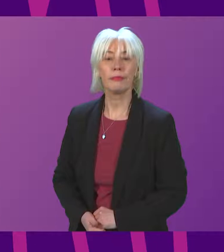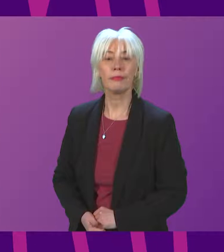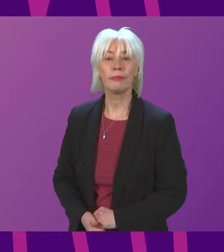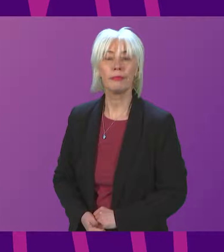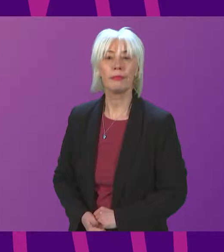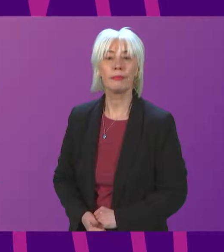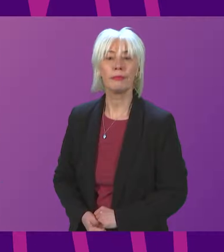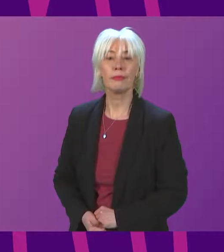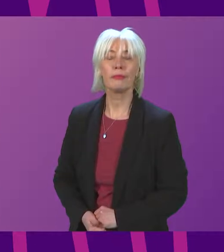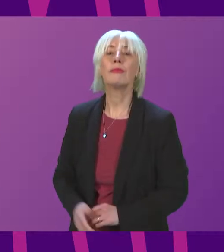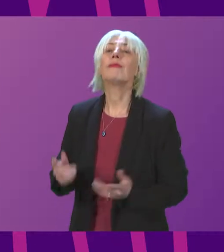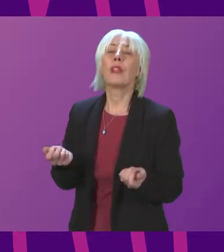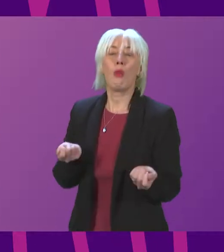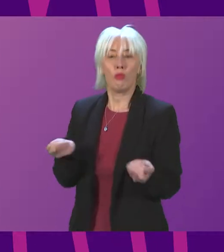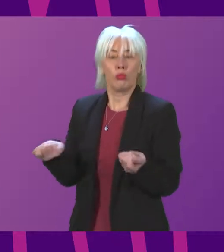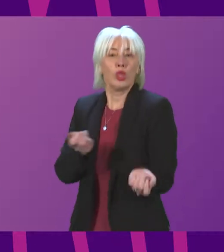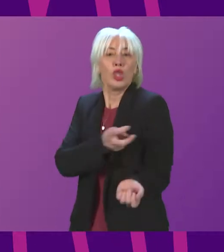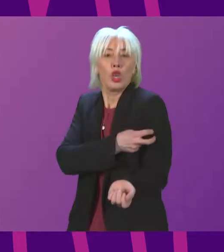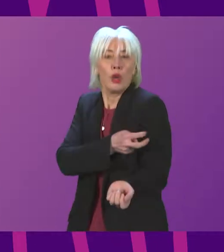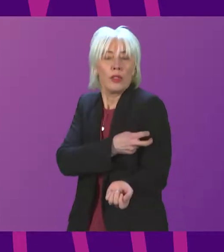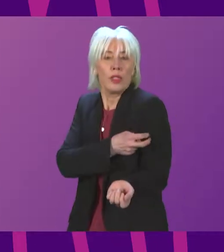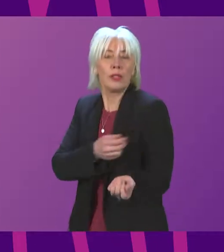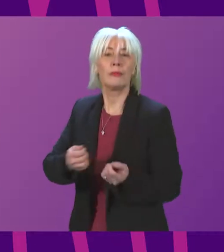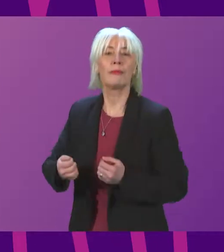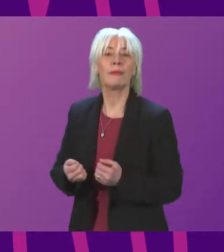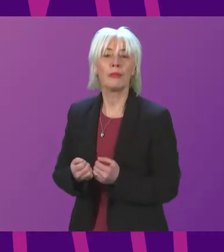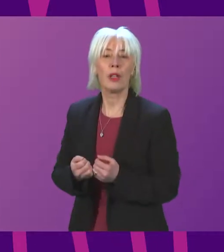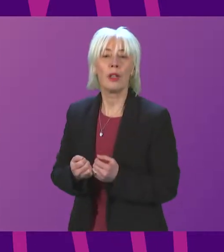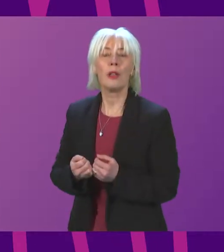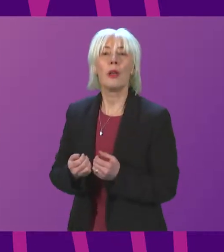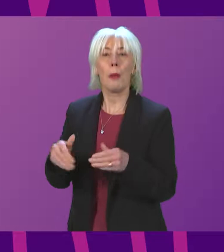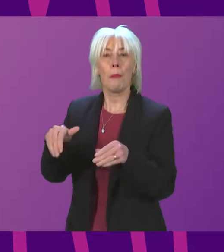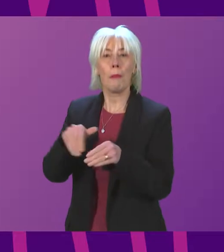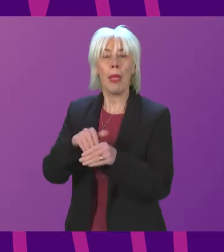Presiding Officer, members of the Scottish Parliament,